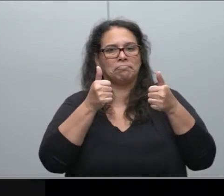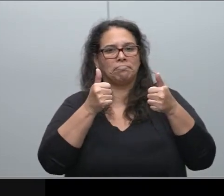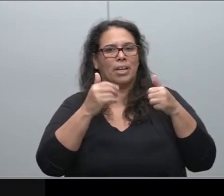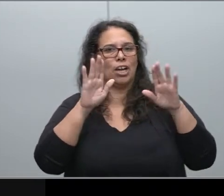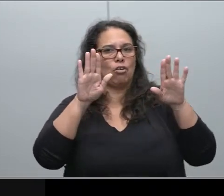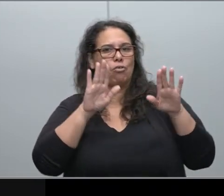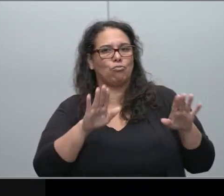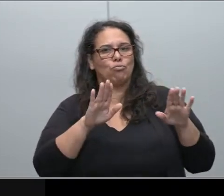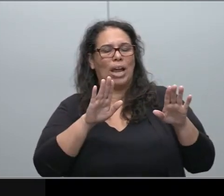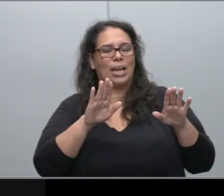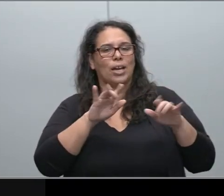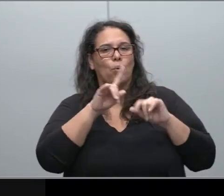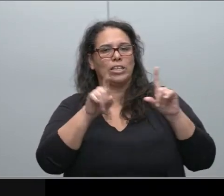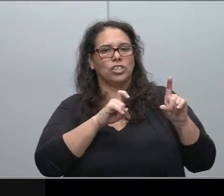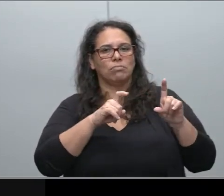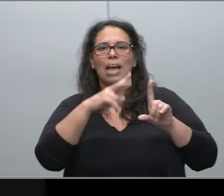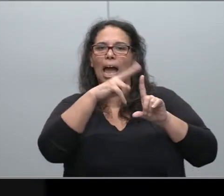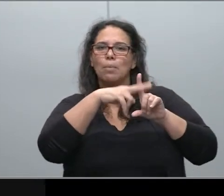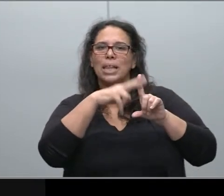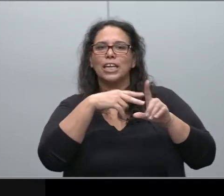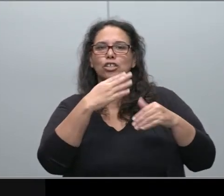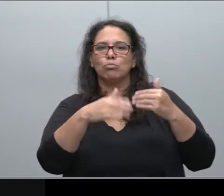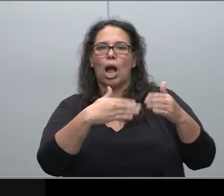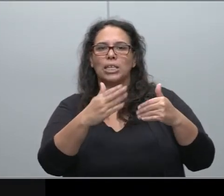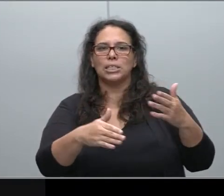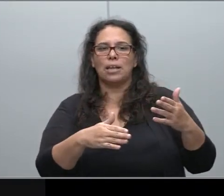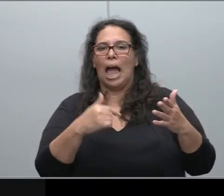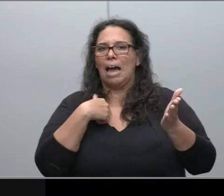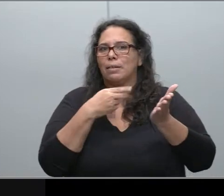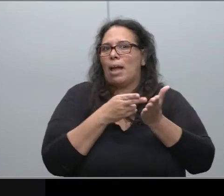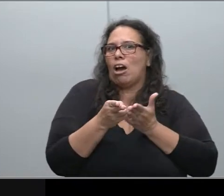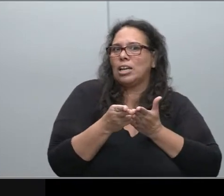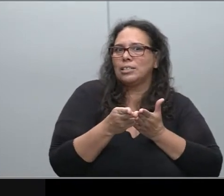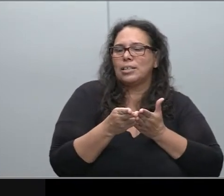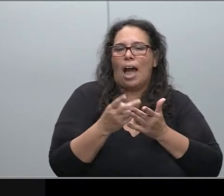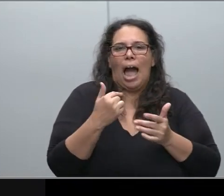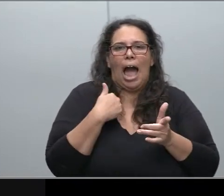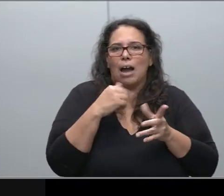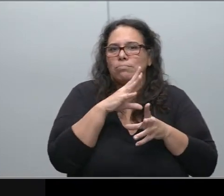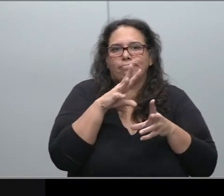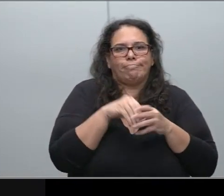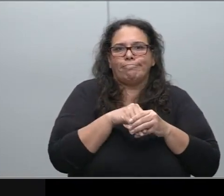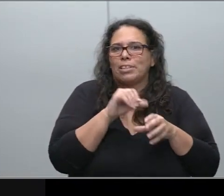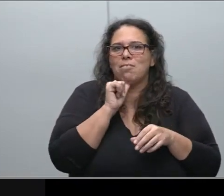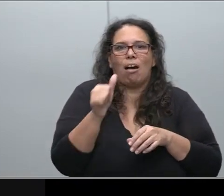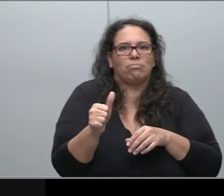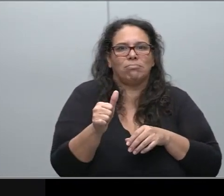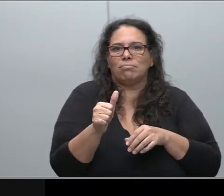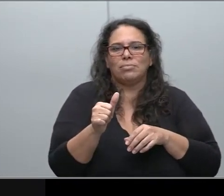So it's gonna guide you through some quick questions, 'cause we wanna know who you are as you participate.